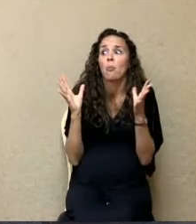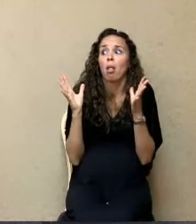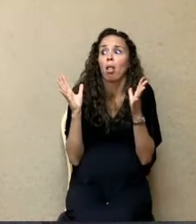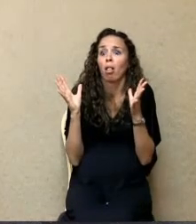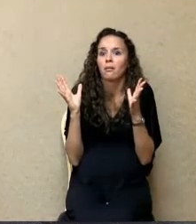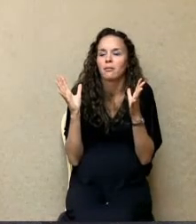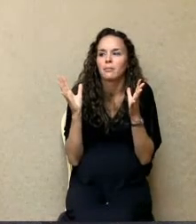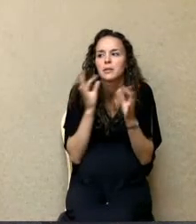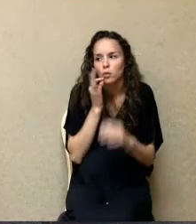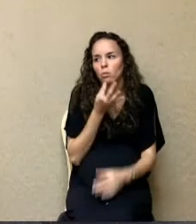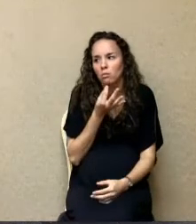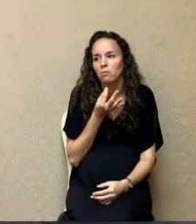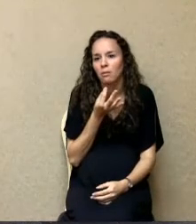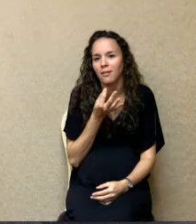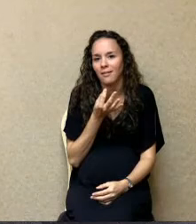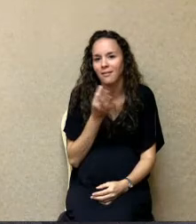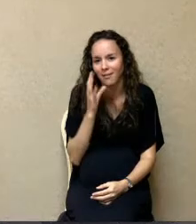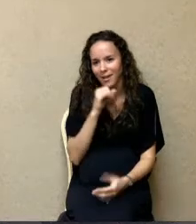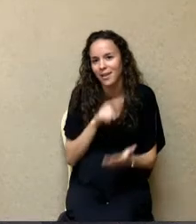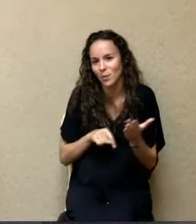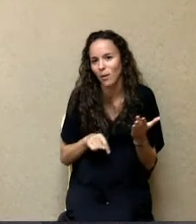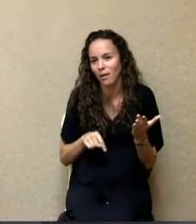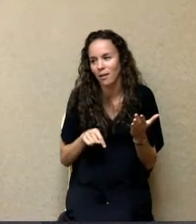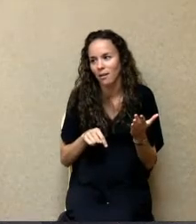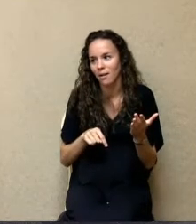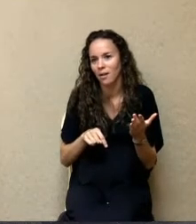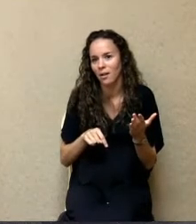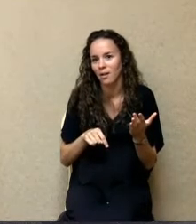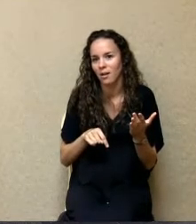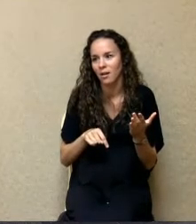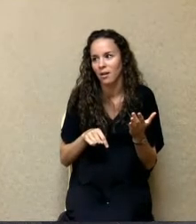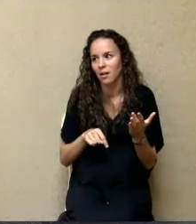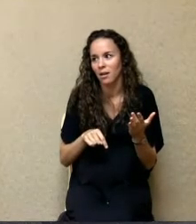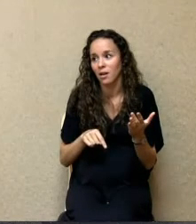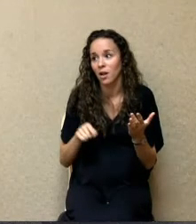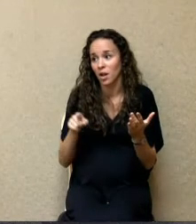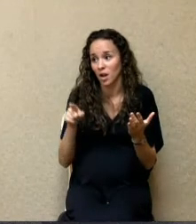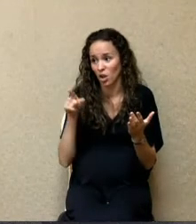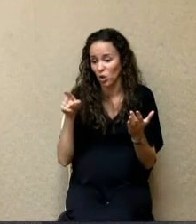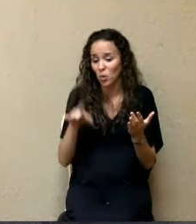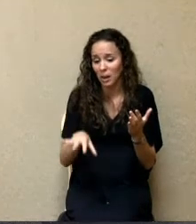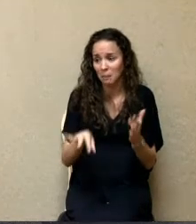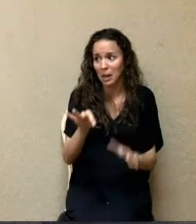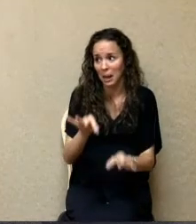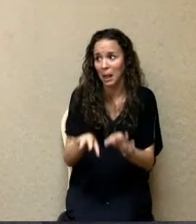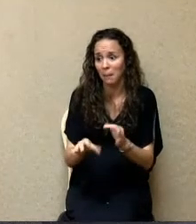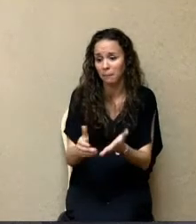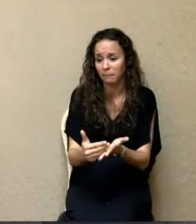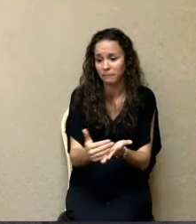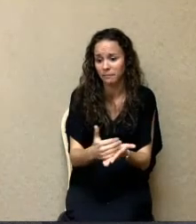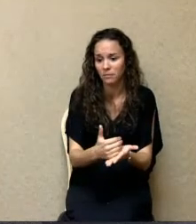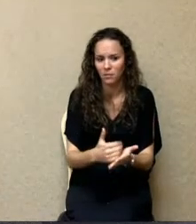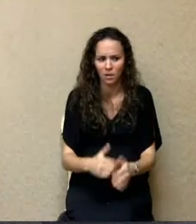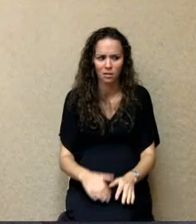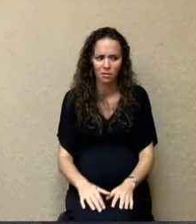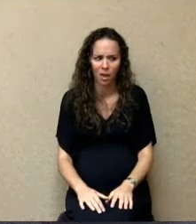It's just fruit and guess what? Dinah, do you want to pick that up? She's like, yeah.